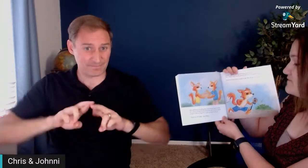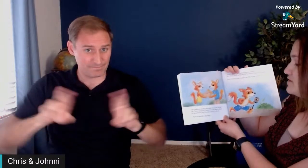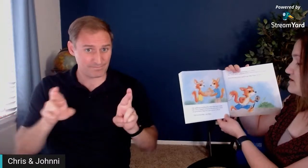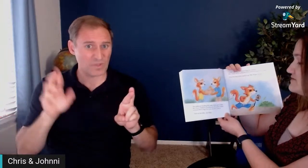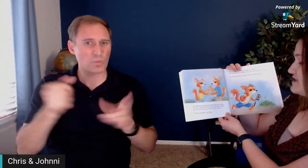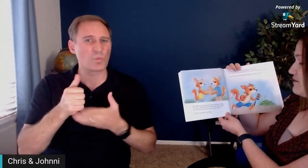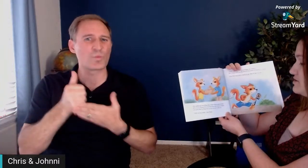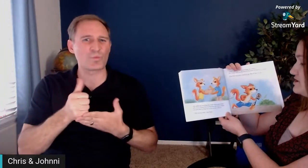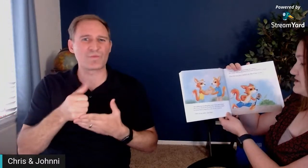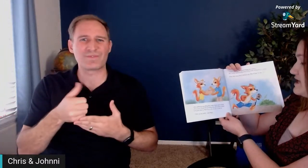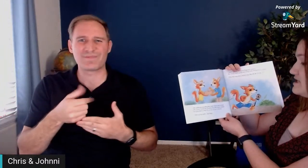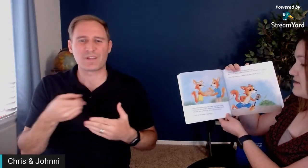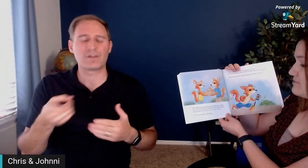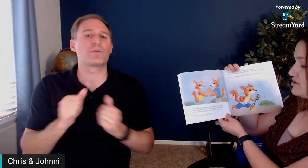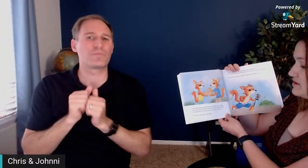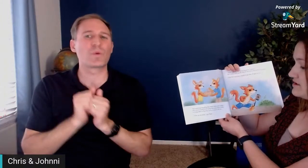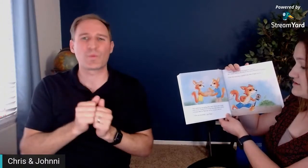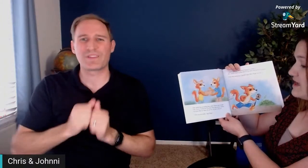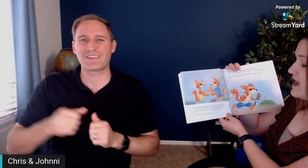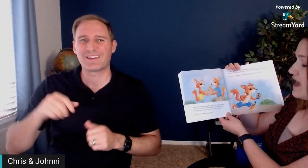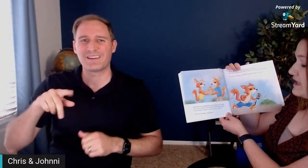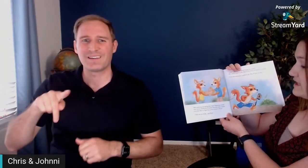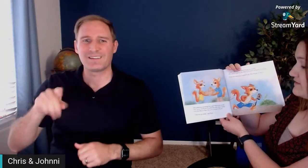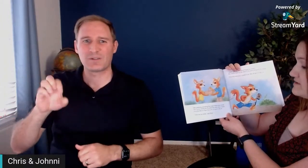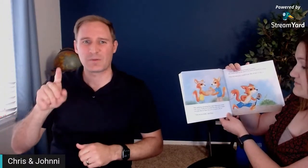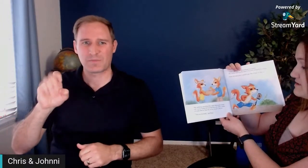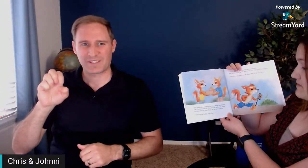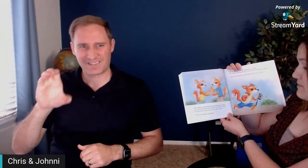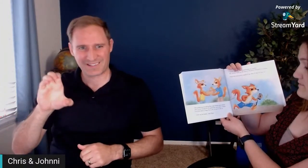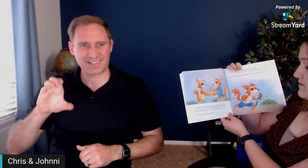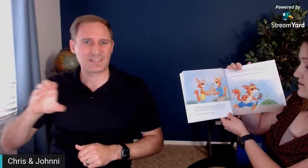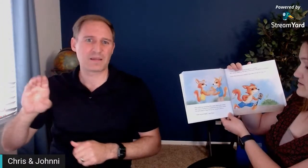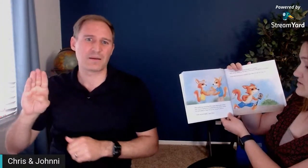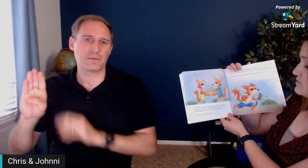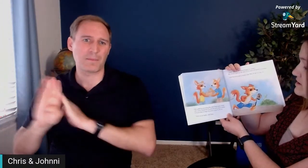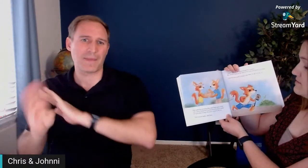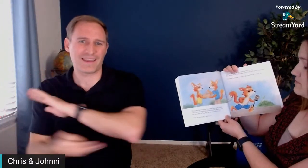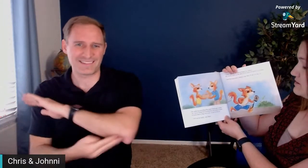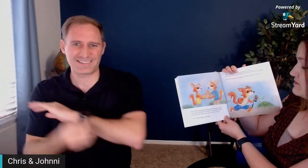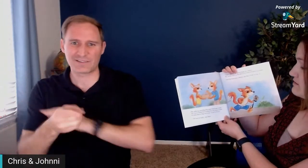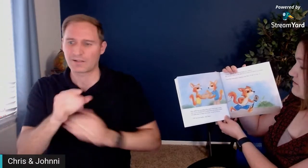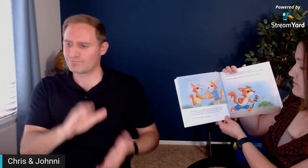full of sandwiches and yummy cookies and gives them to popper fox so he can put them in the car